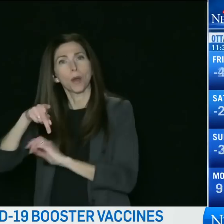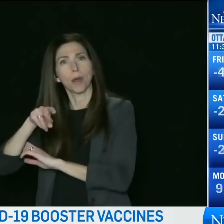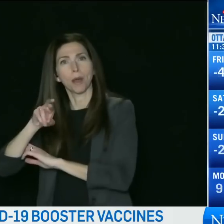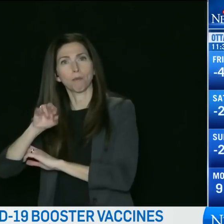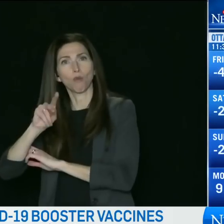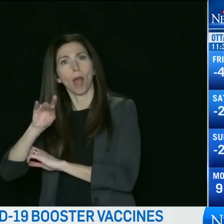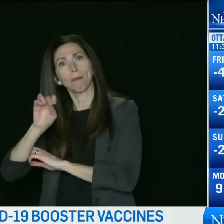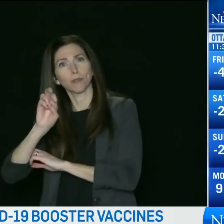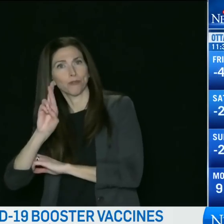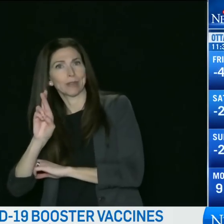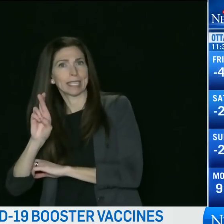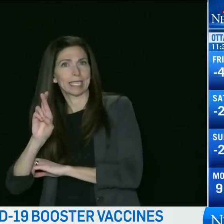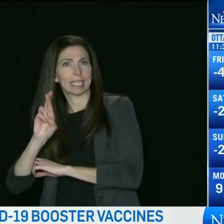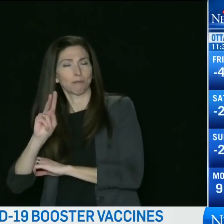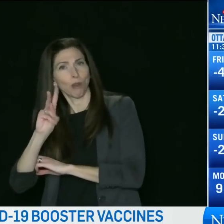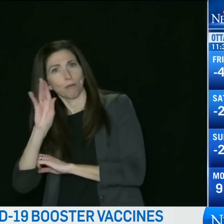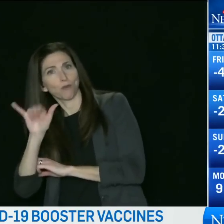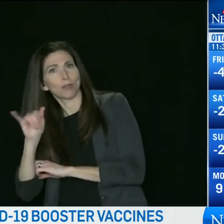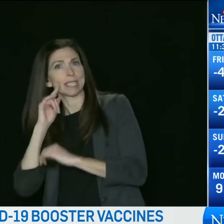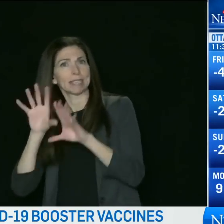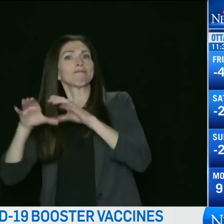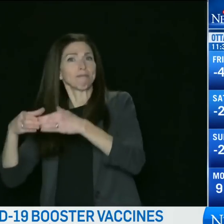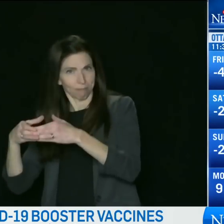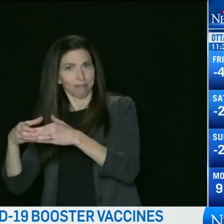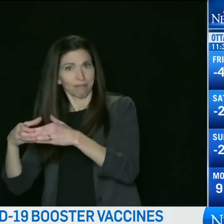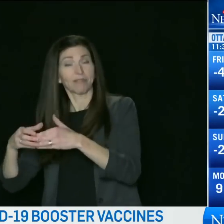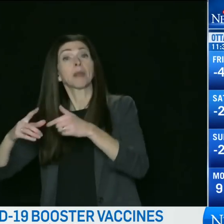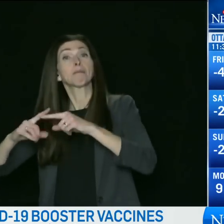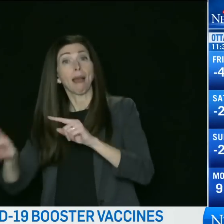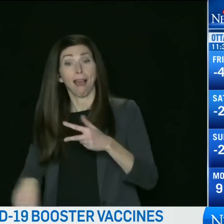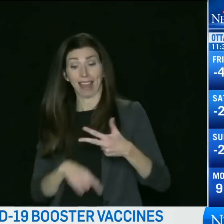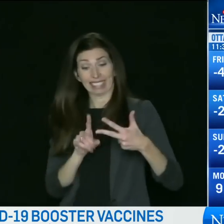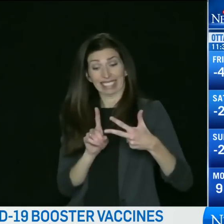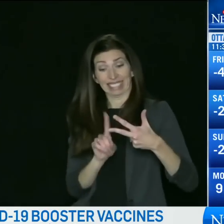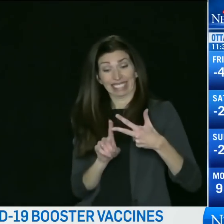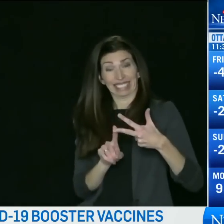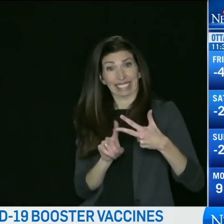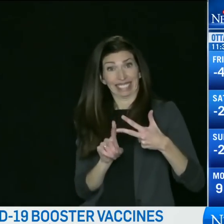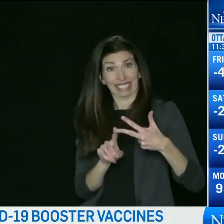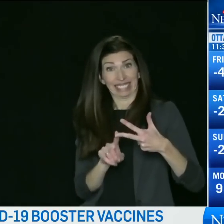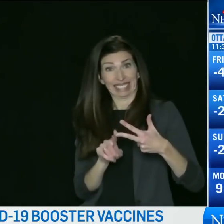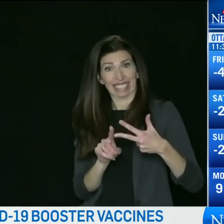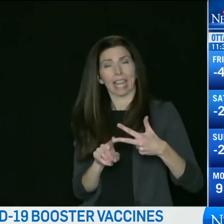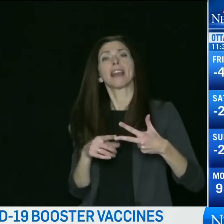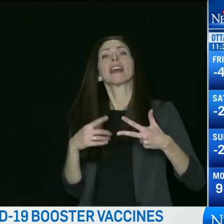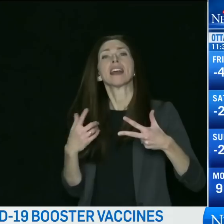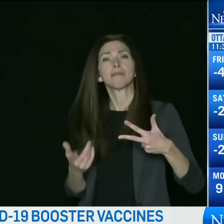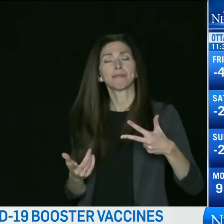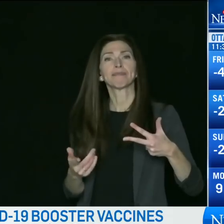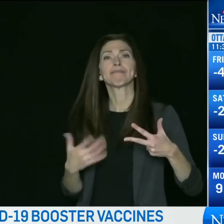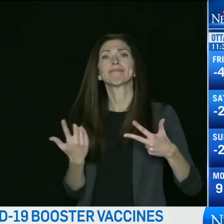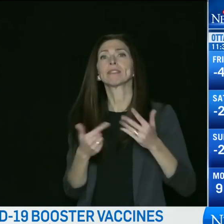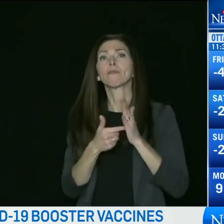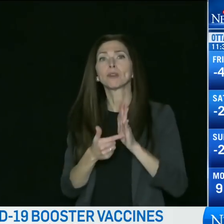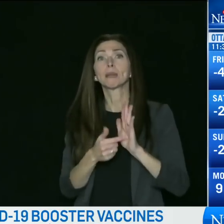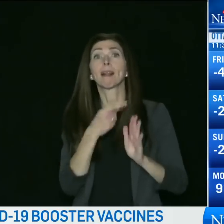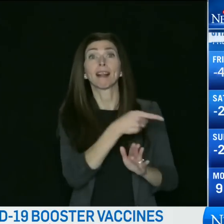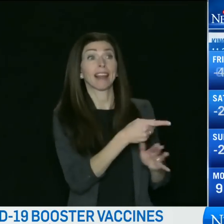SERIES. WHEREAS THE BOOSTER, THOUGH, IS